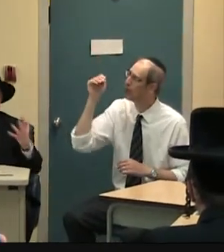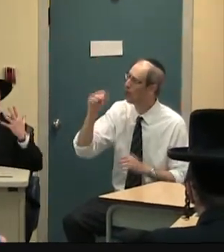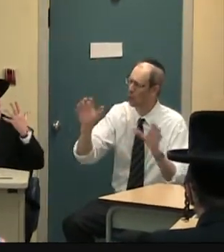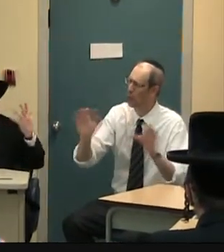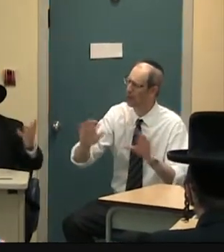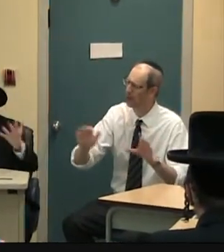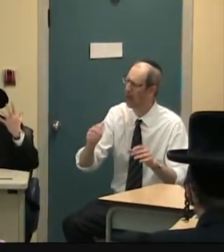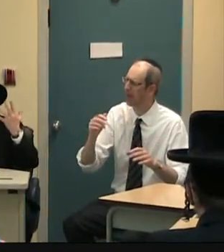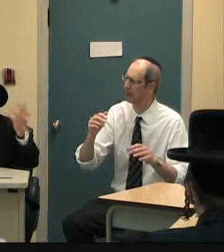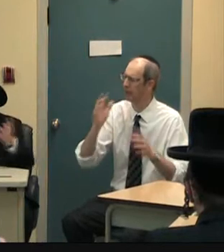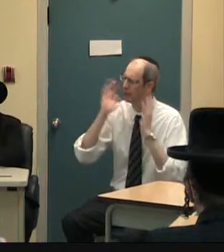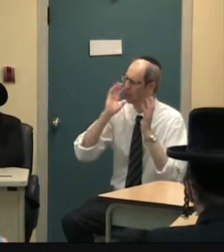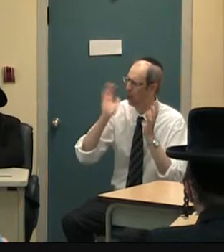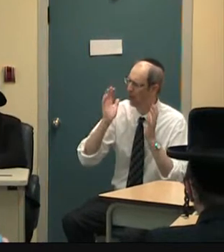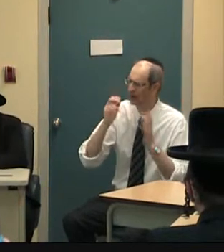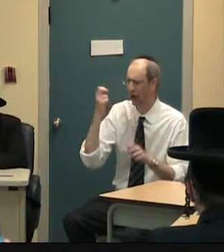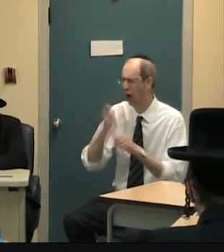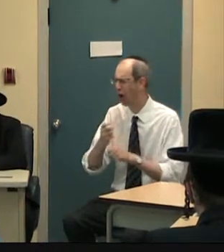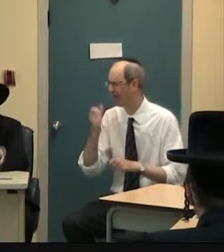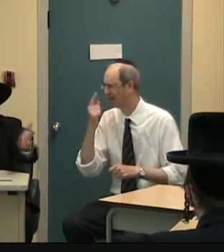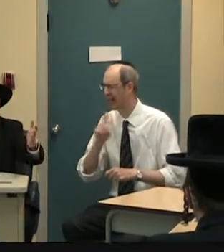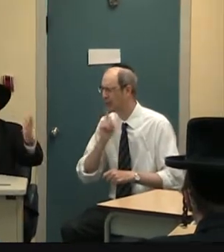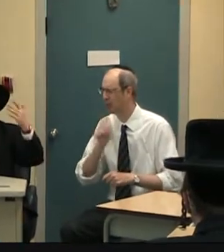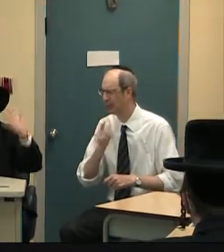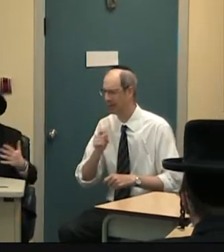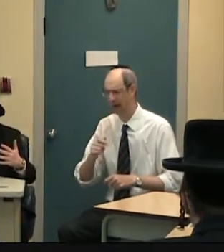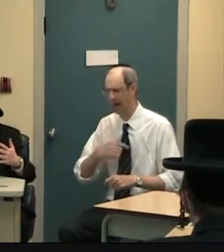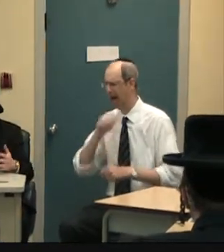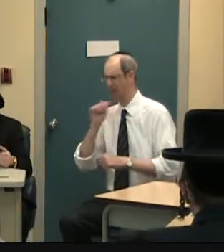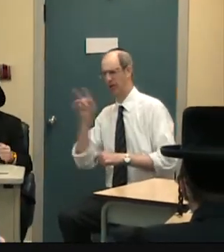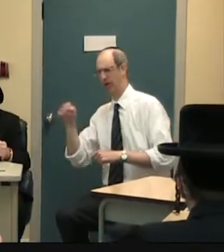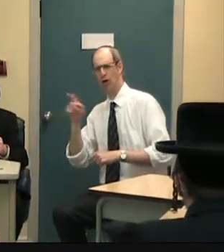It sounds very very hard to know what happened i wasn't there you were in fear what?